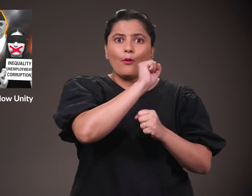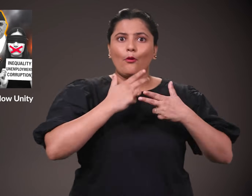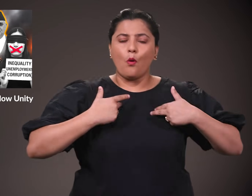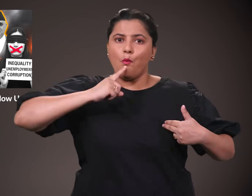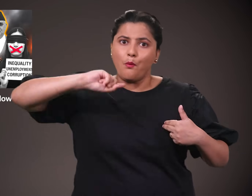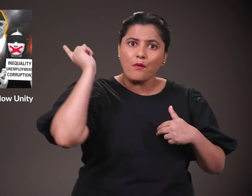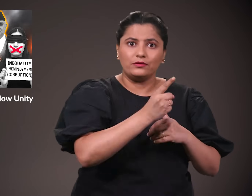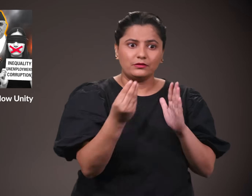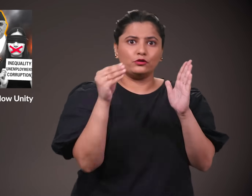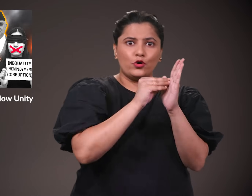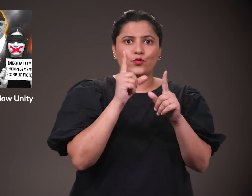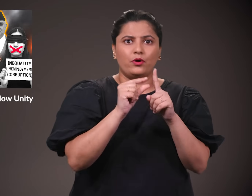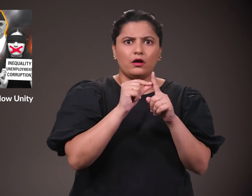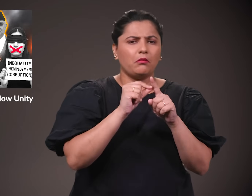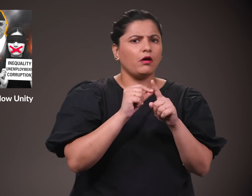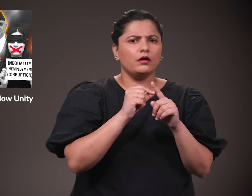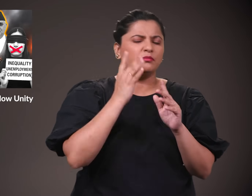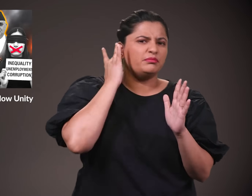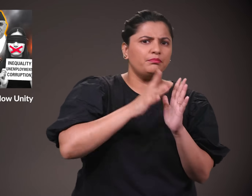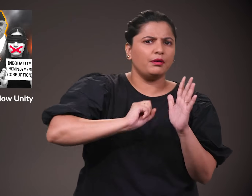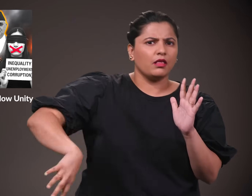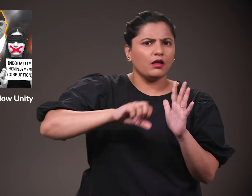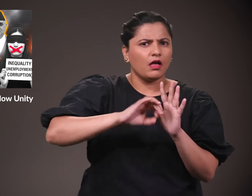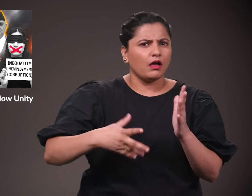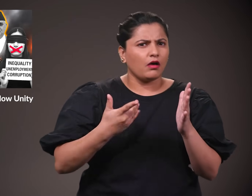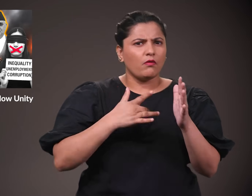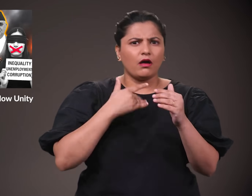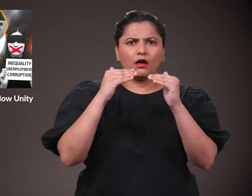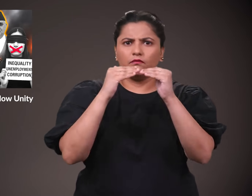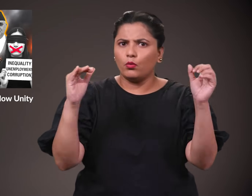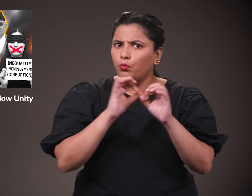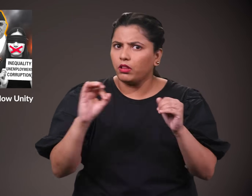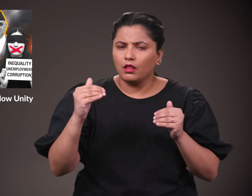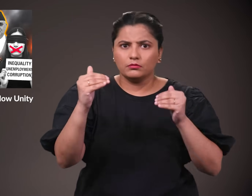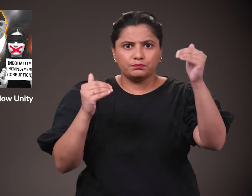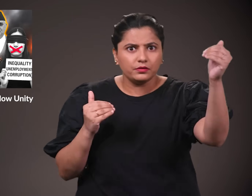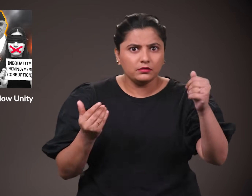They ignore Supreme Court orders and show no equality.